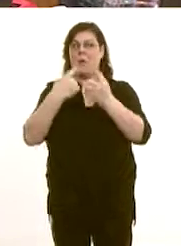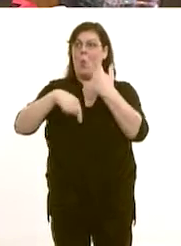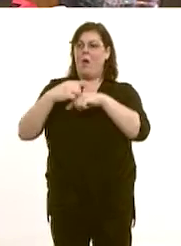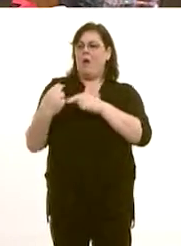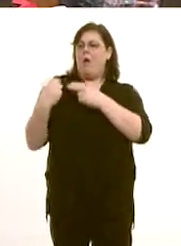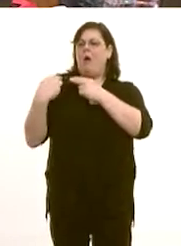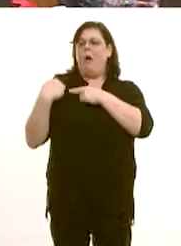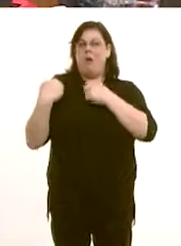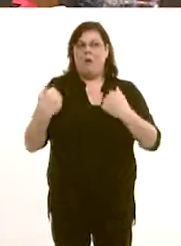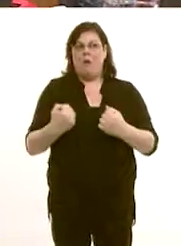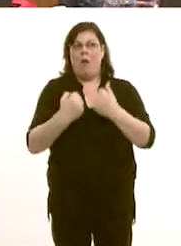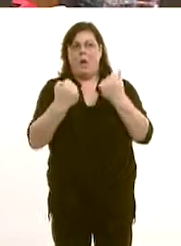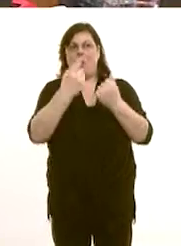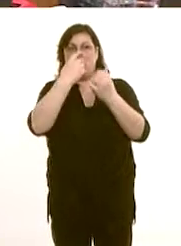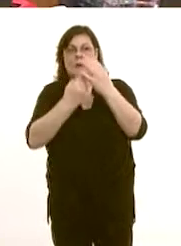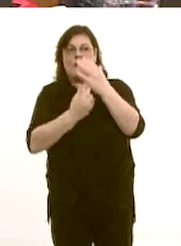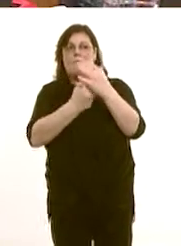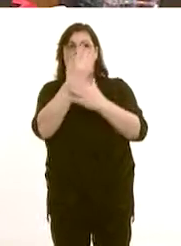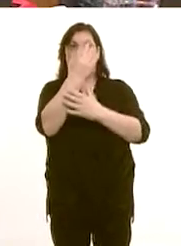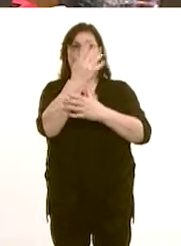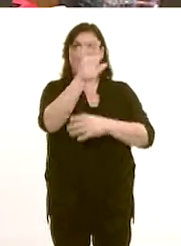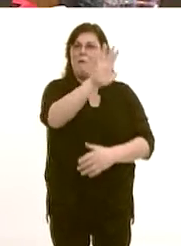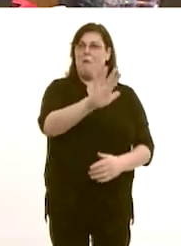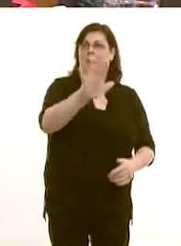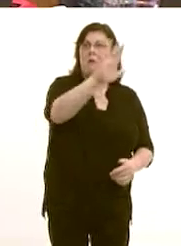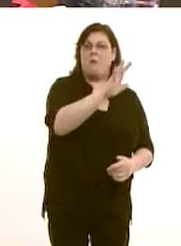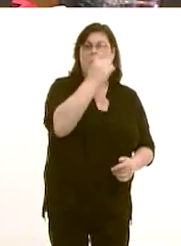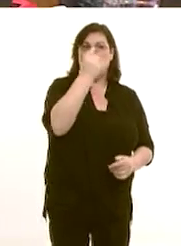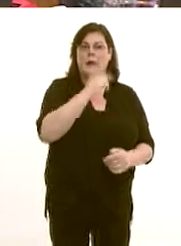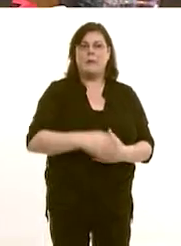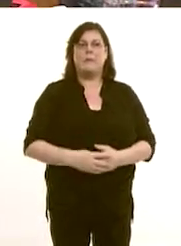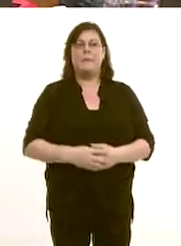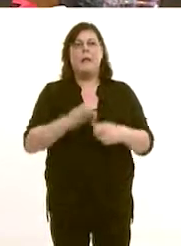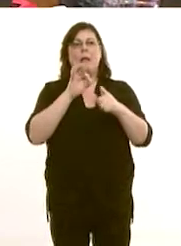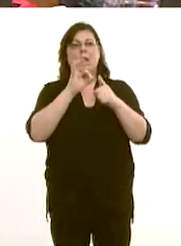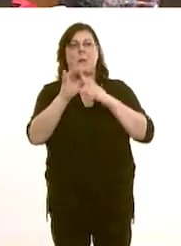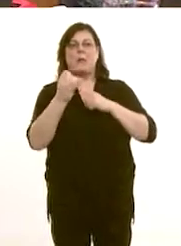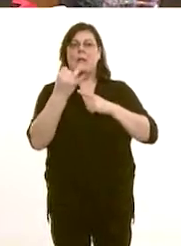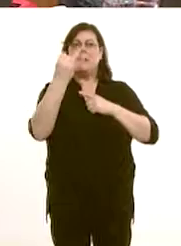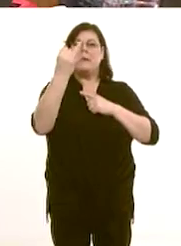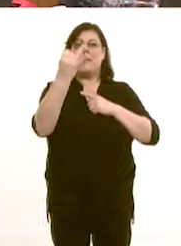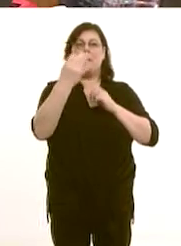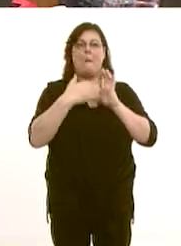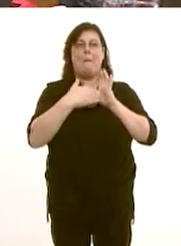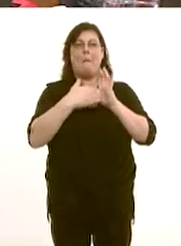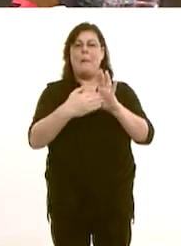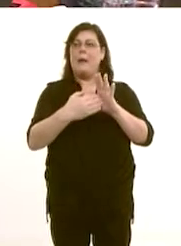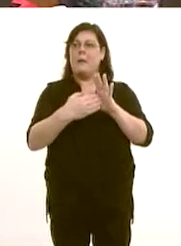There is major potential in Holyhead, and we have ensured that there is £7 million available to Holyhead too.